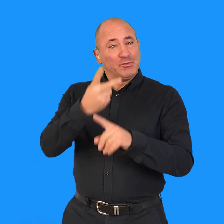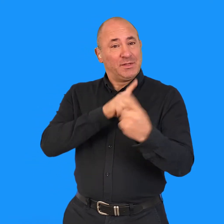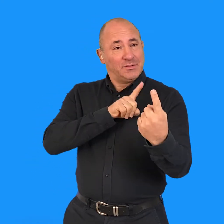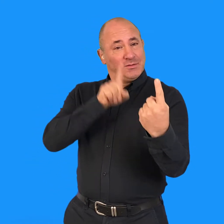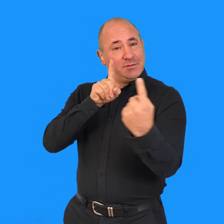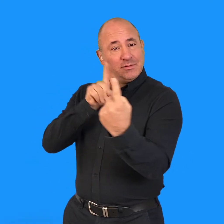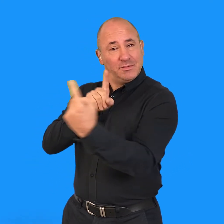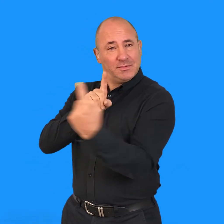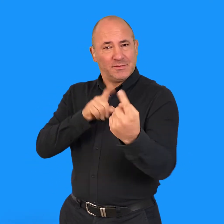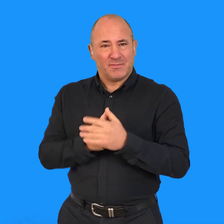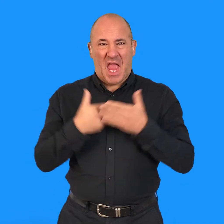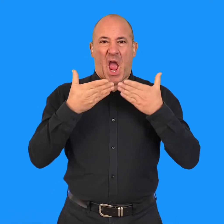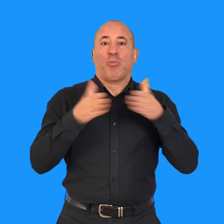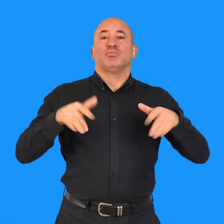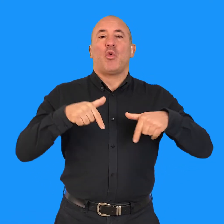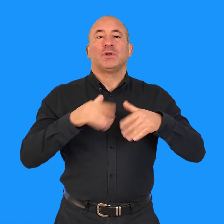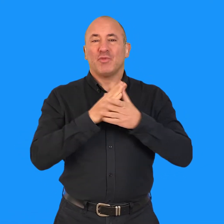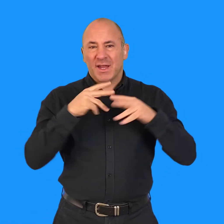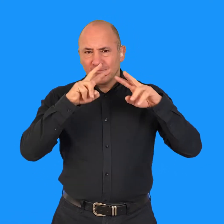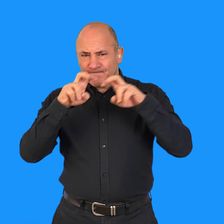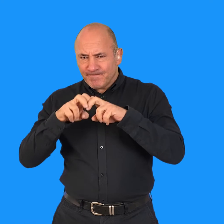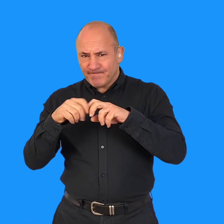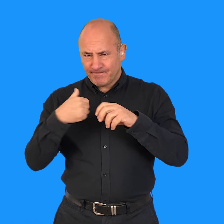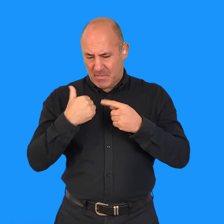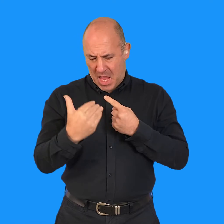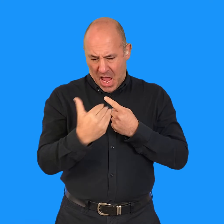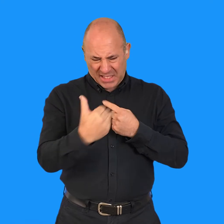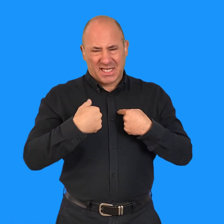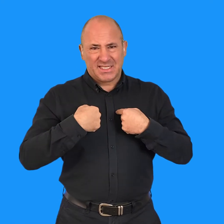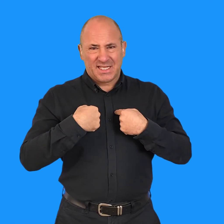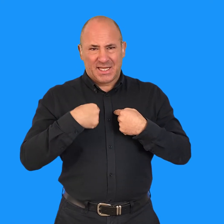And Exposure is looking at some of the ways